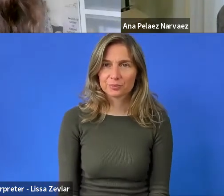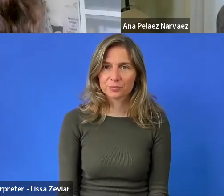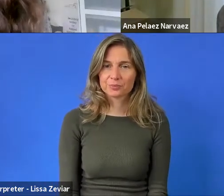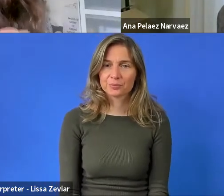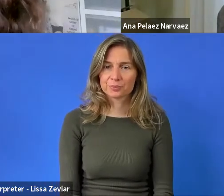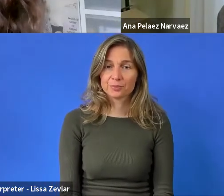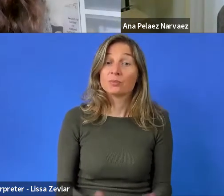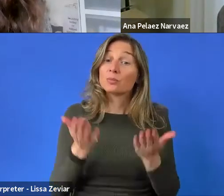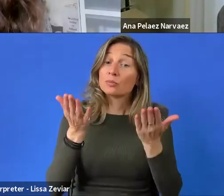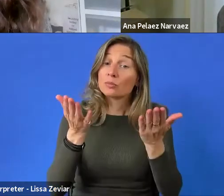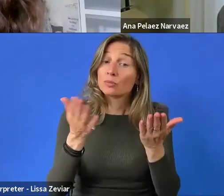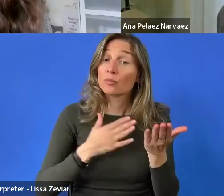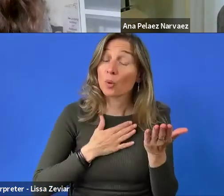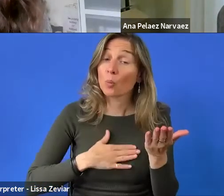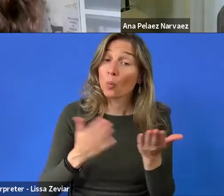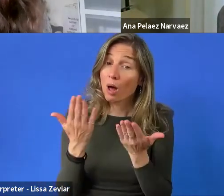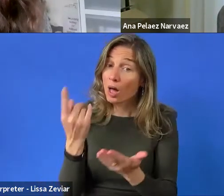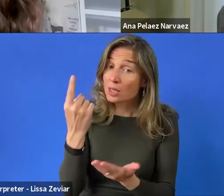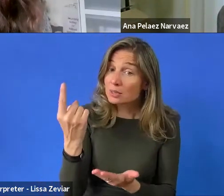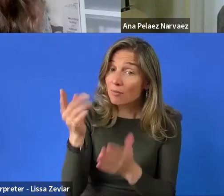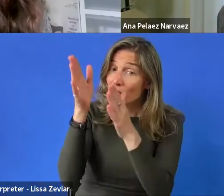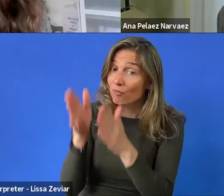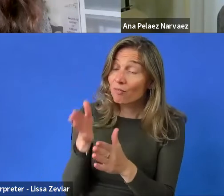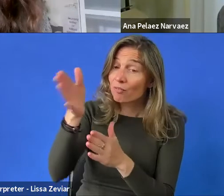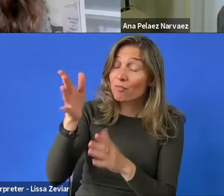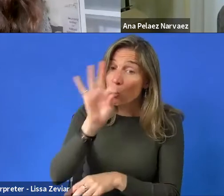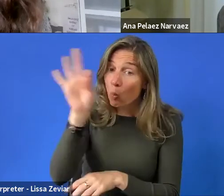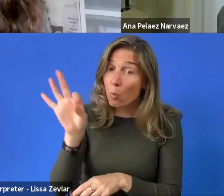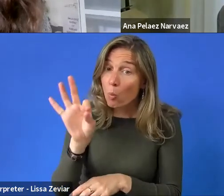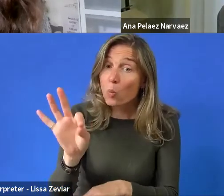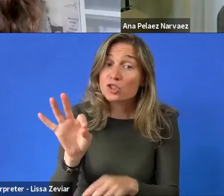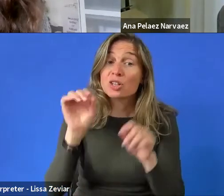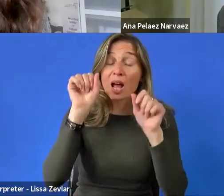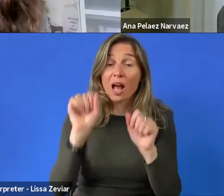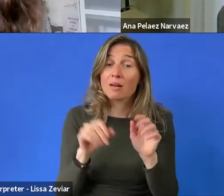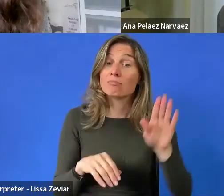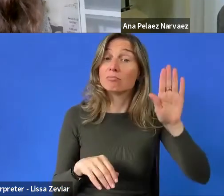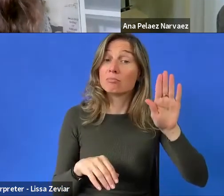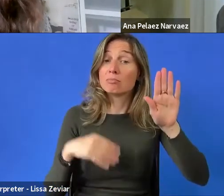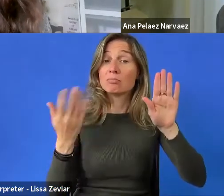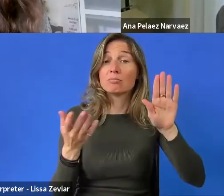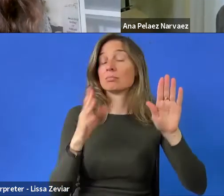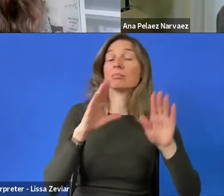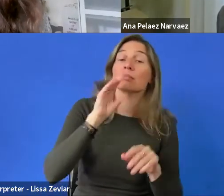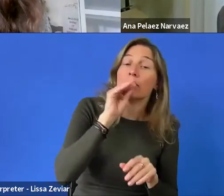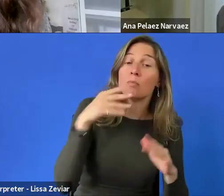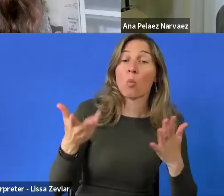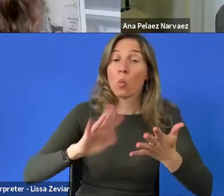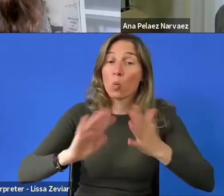write it directly in the Q&A box and we will give you the floor and unmute you if you want to speak.